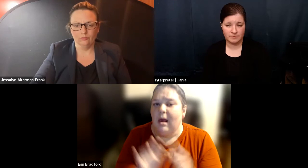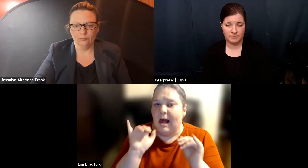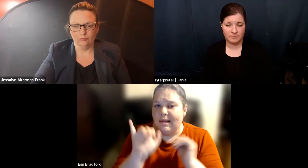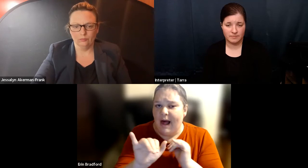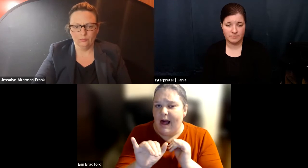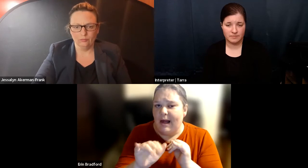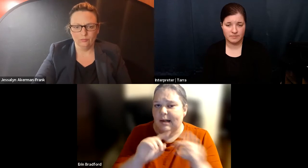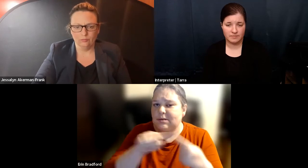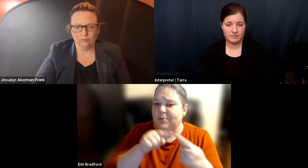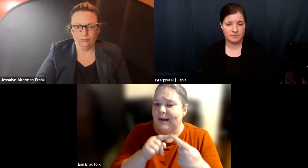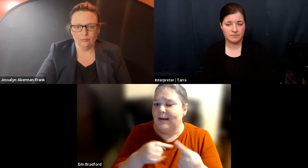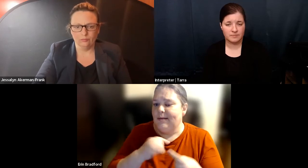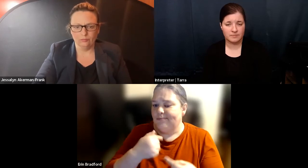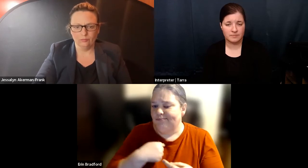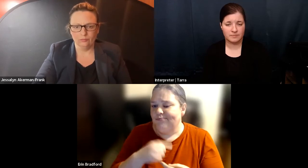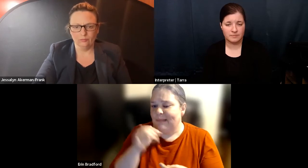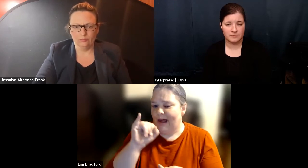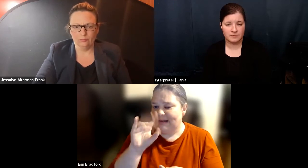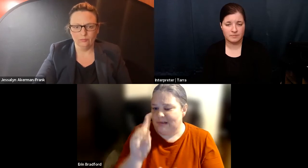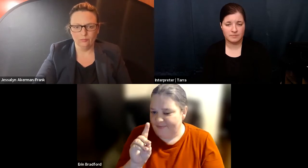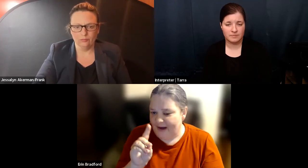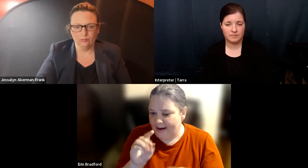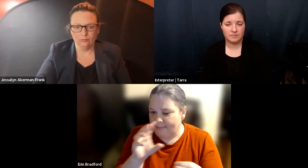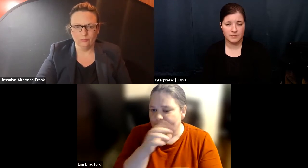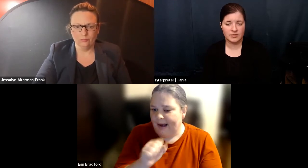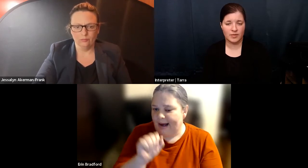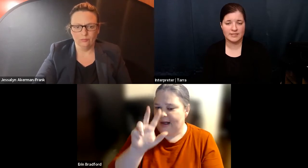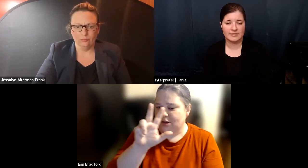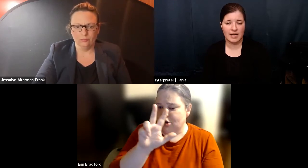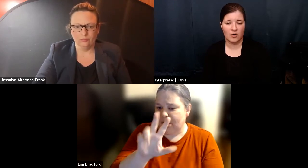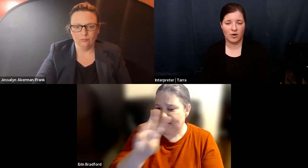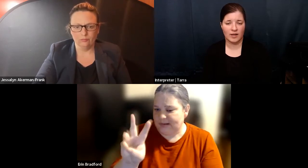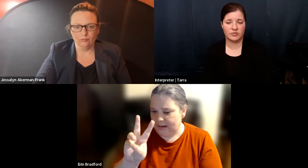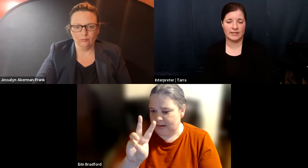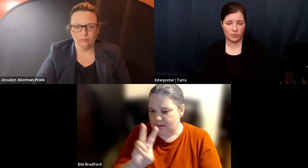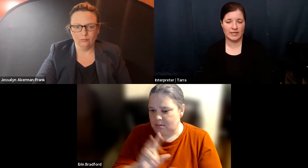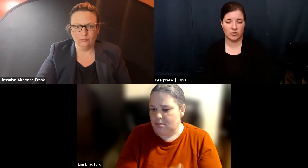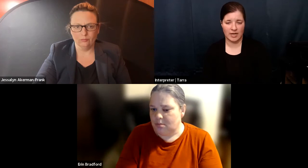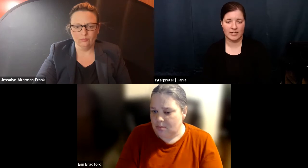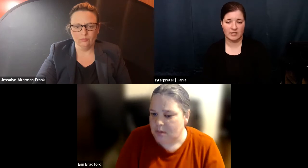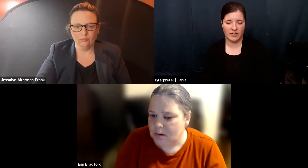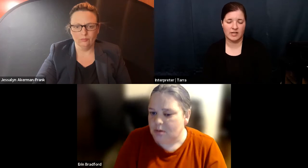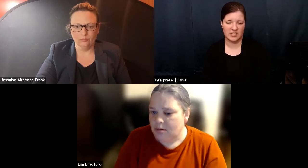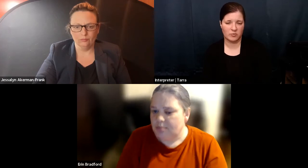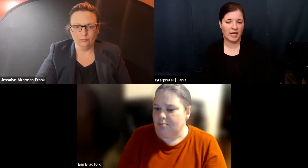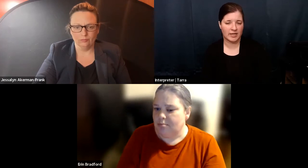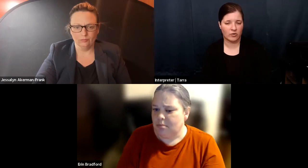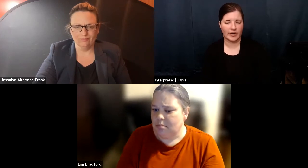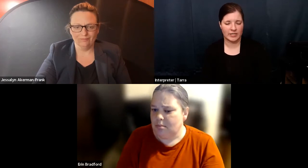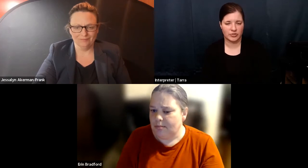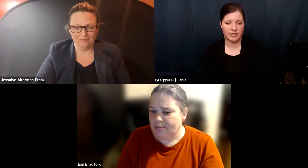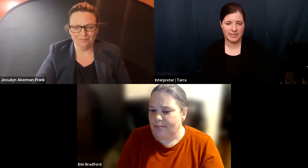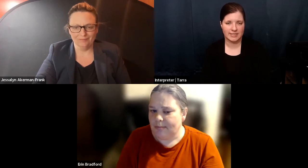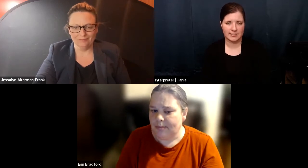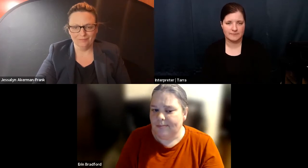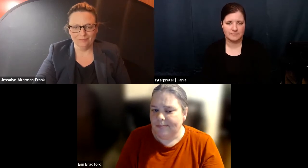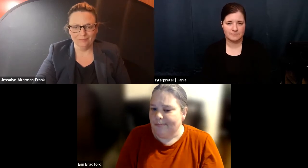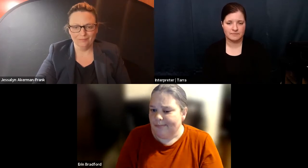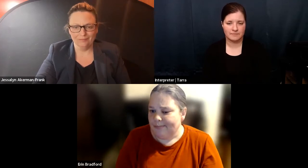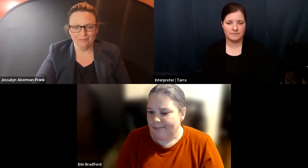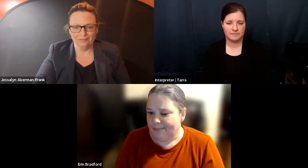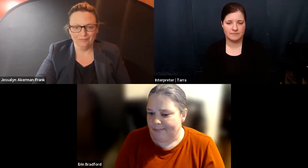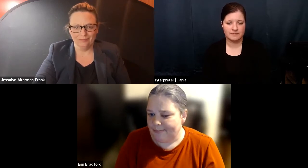So I learned about their association and I joined.